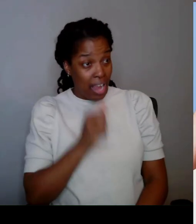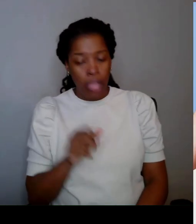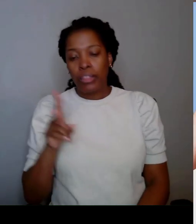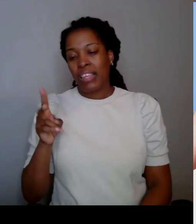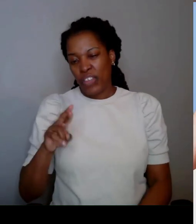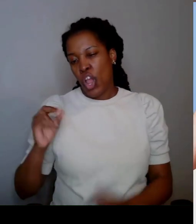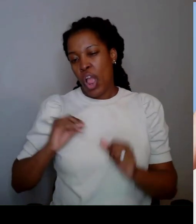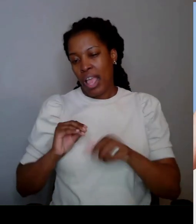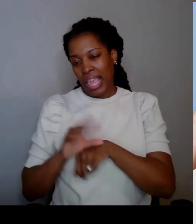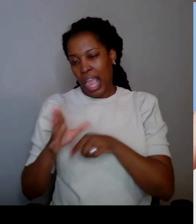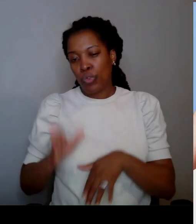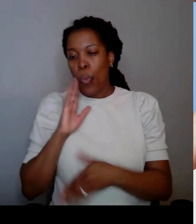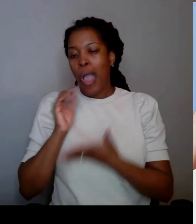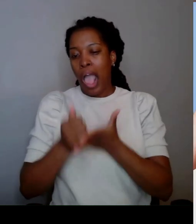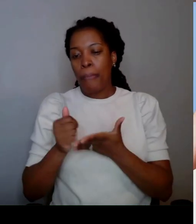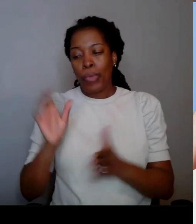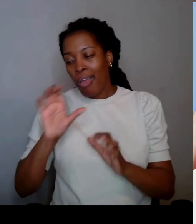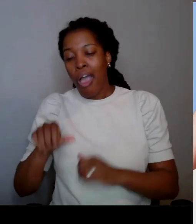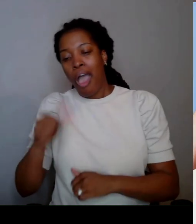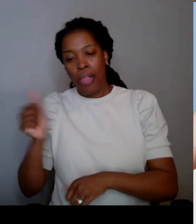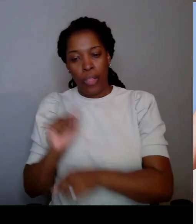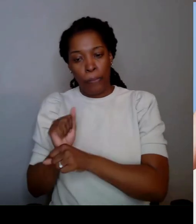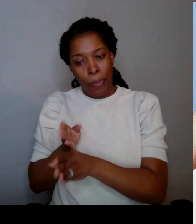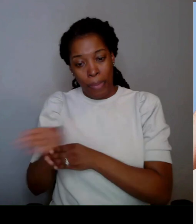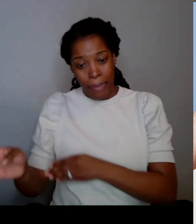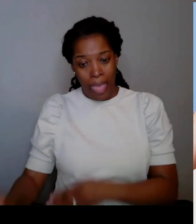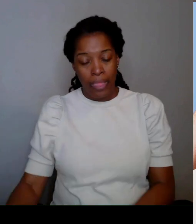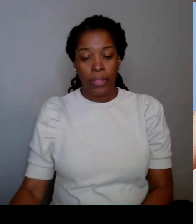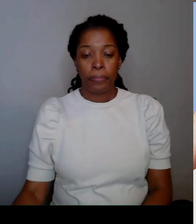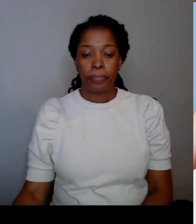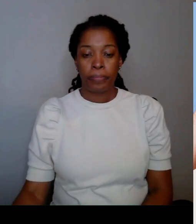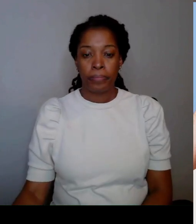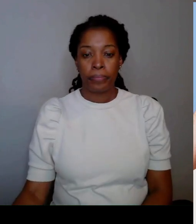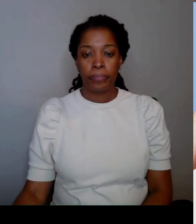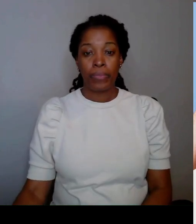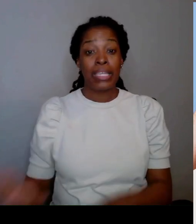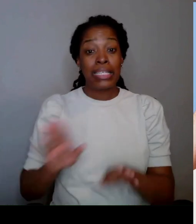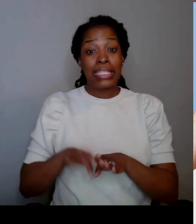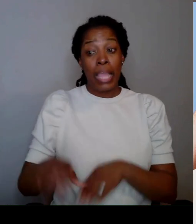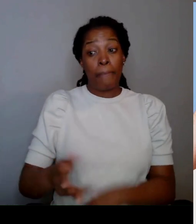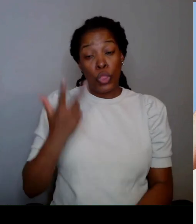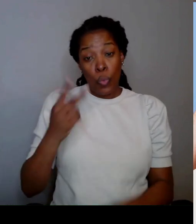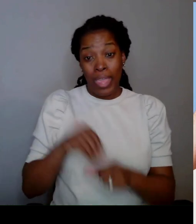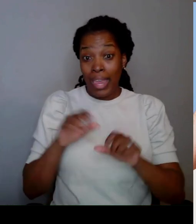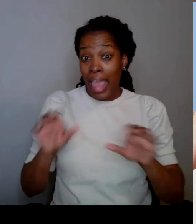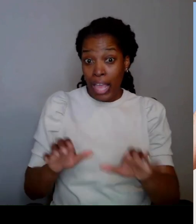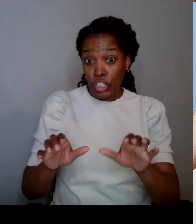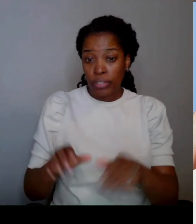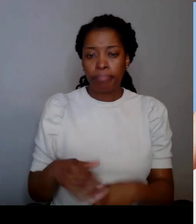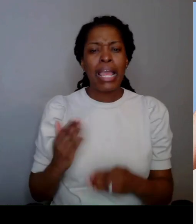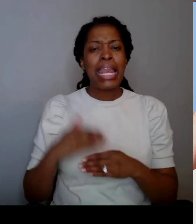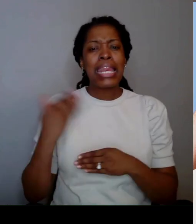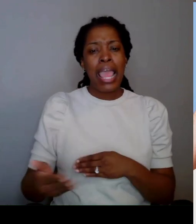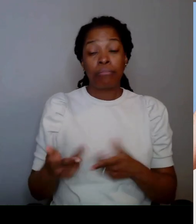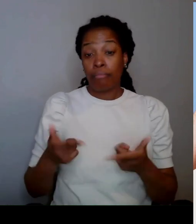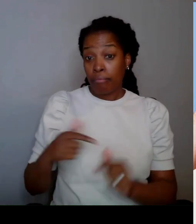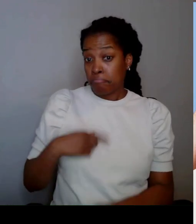Step 3IN Action Next, let's check out Step 3IN action through the lens of the same three different businesses.